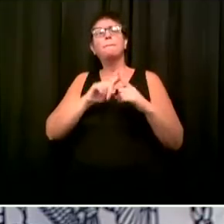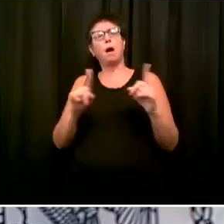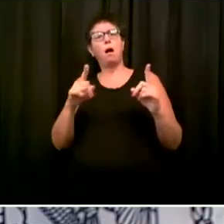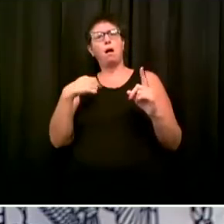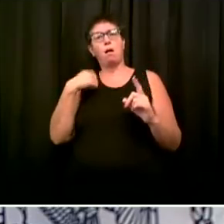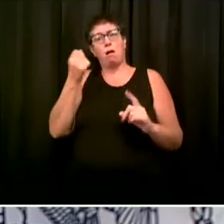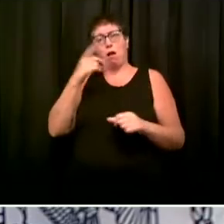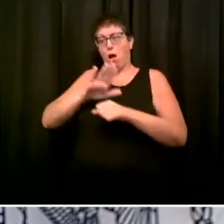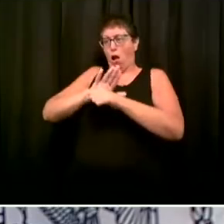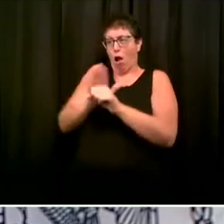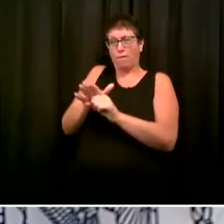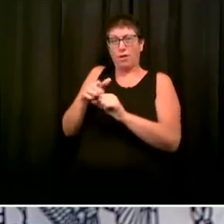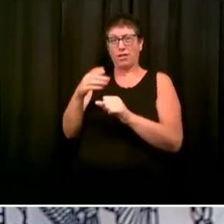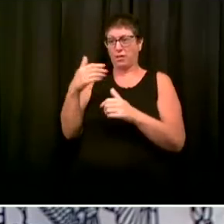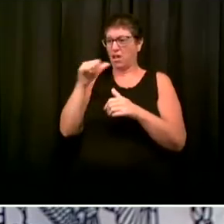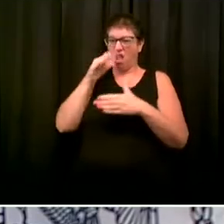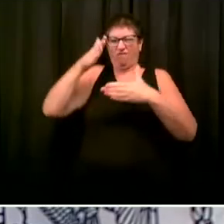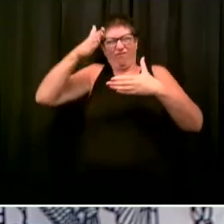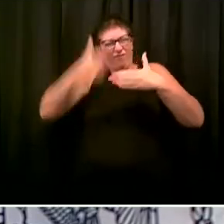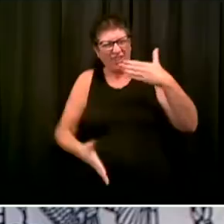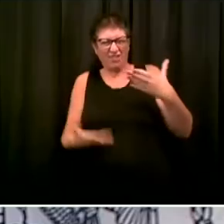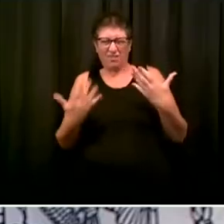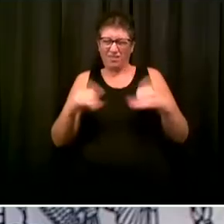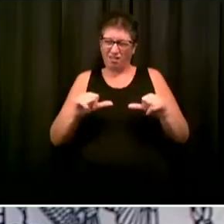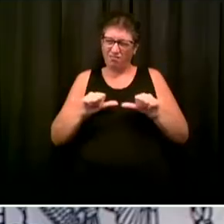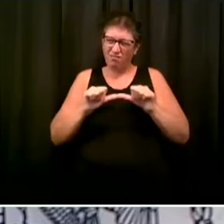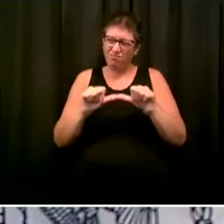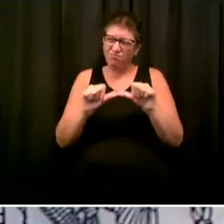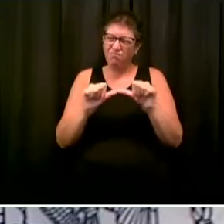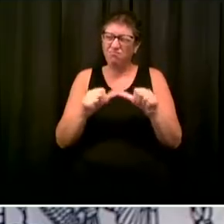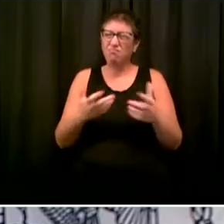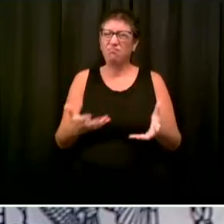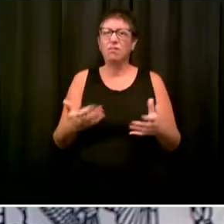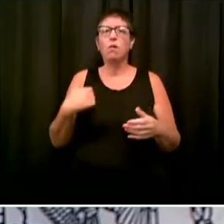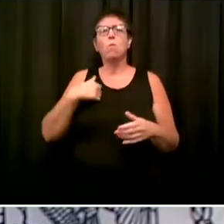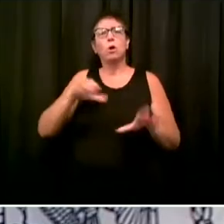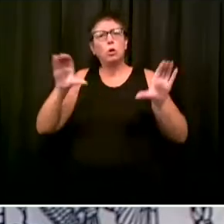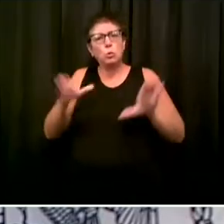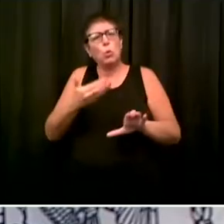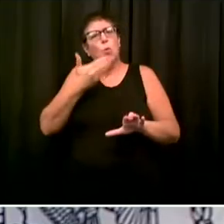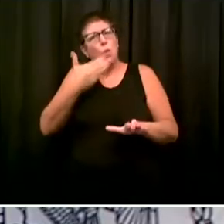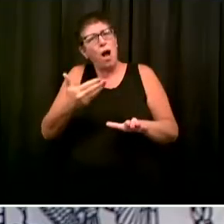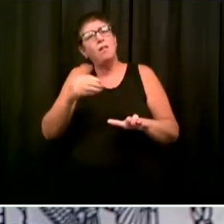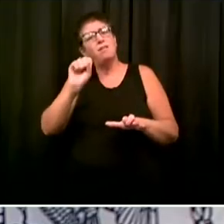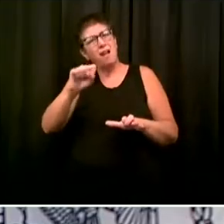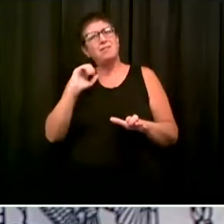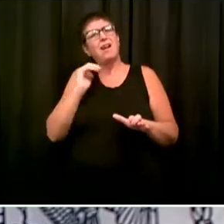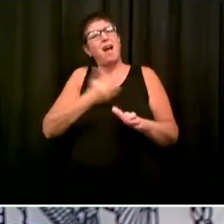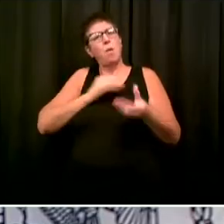BUT I WOULD SAY THE OBVIOUS,